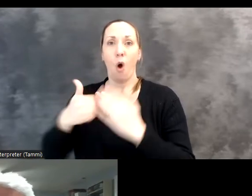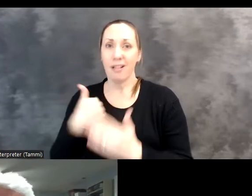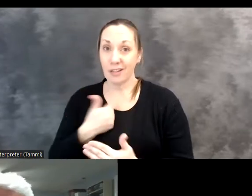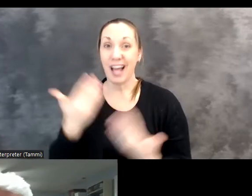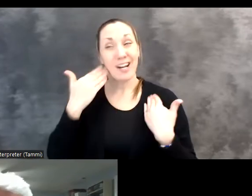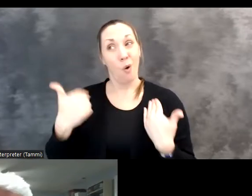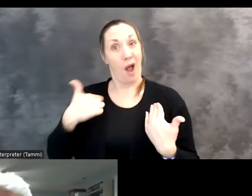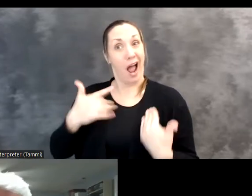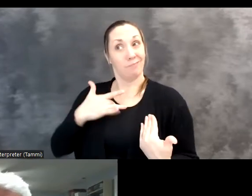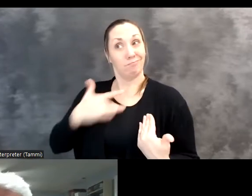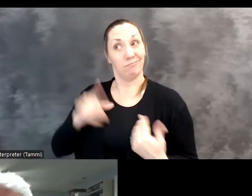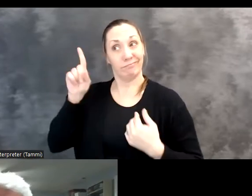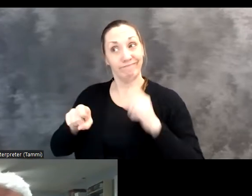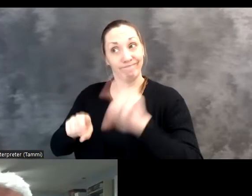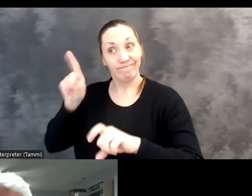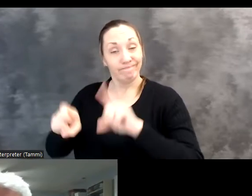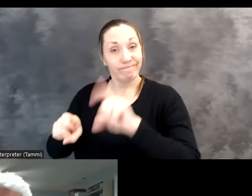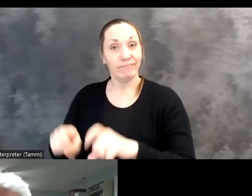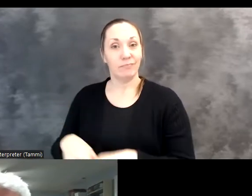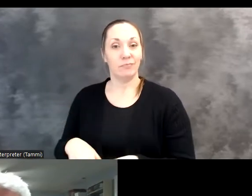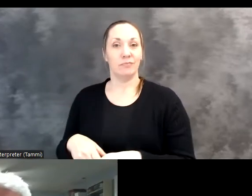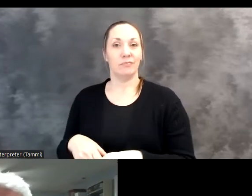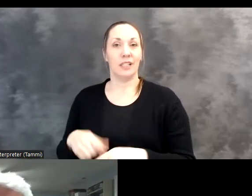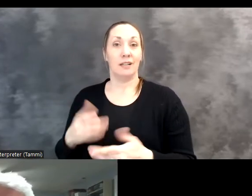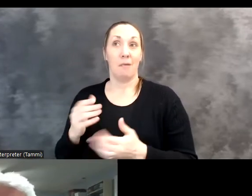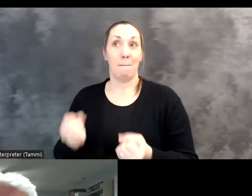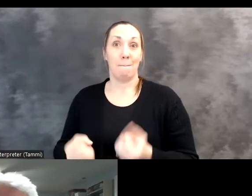repetitively so we can better understand what it means for all of